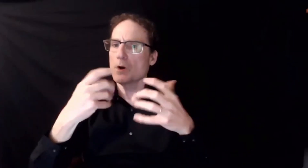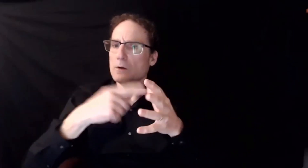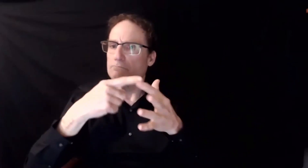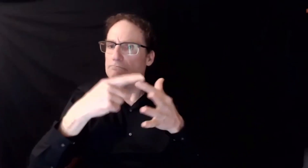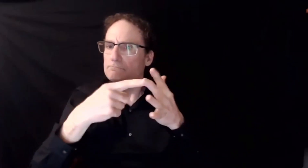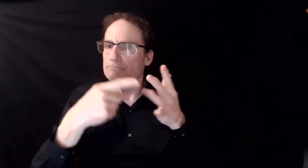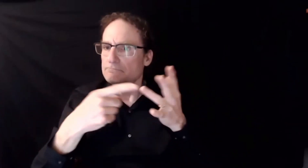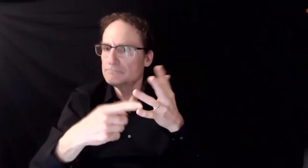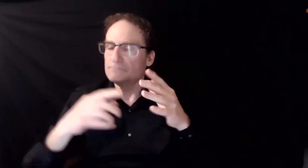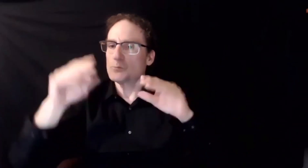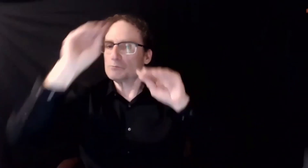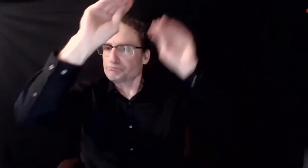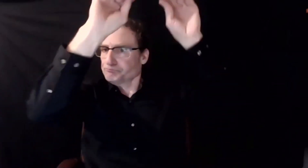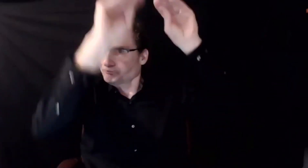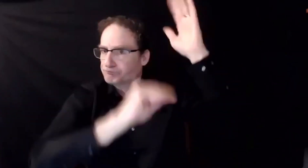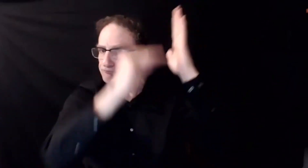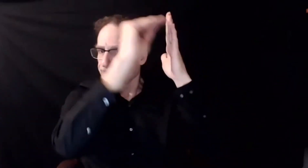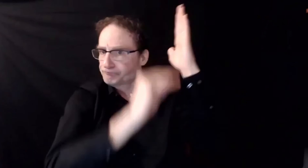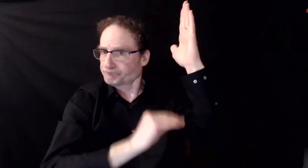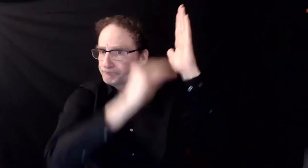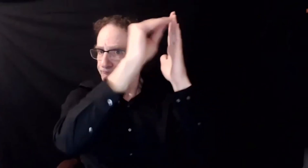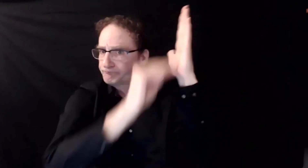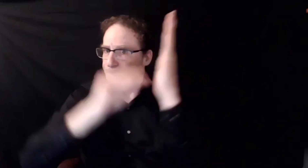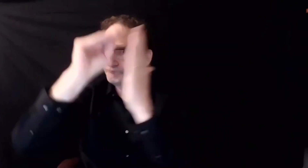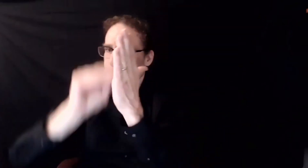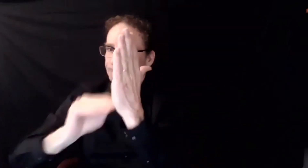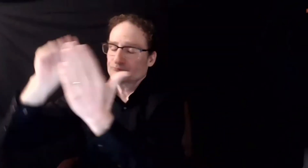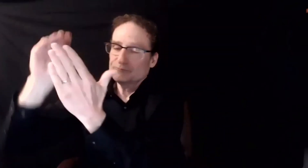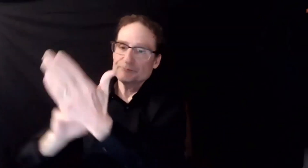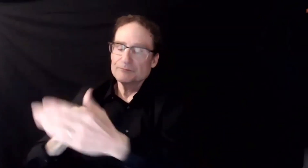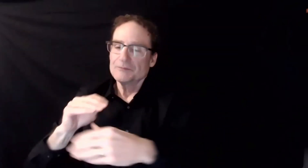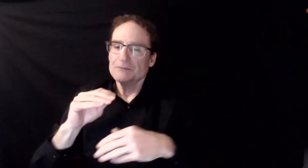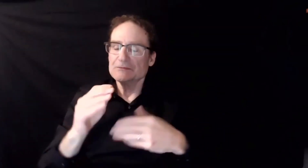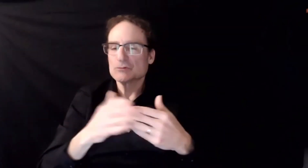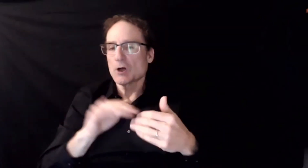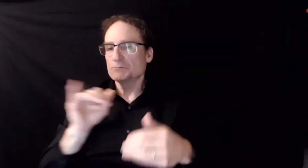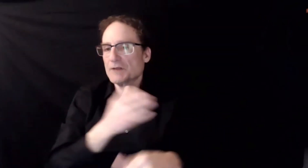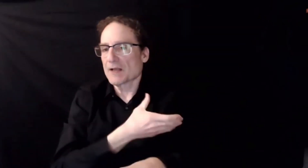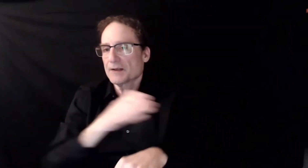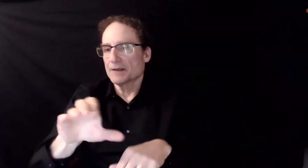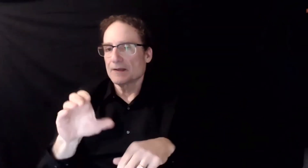for community members to be engaged and to outline their priorities for the legislative agenda.